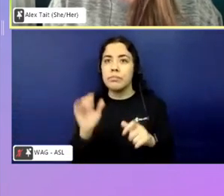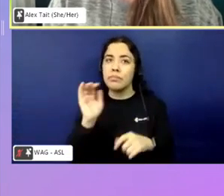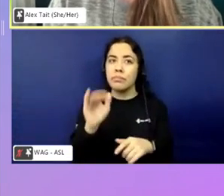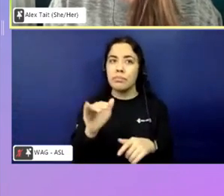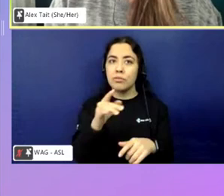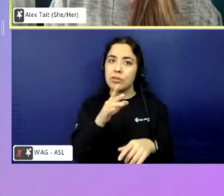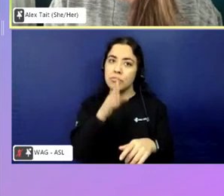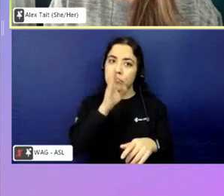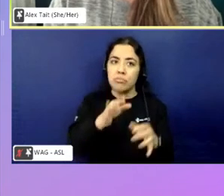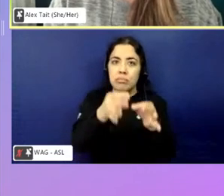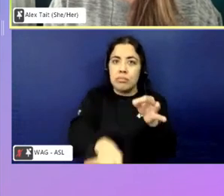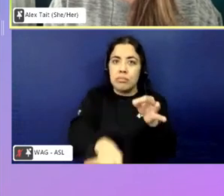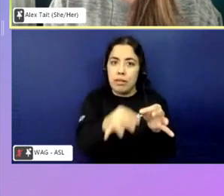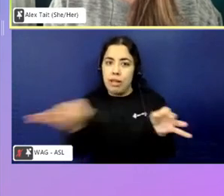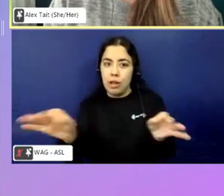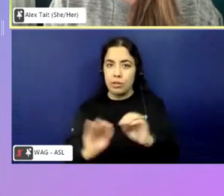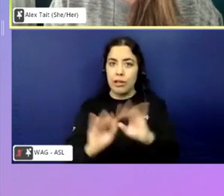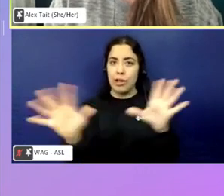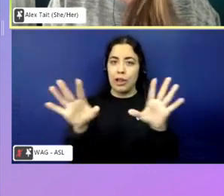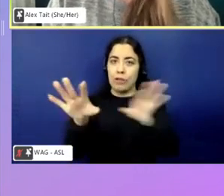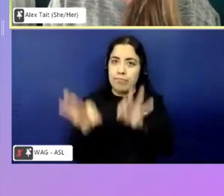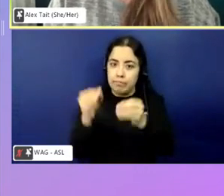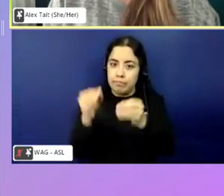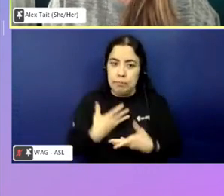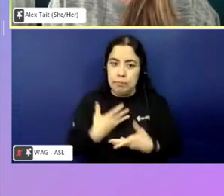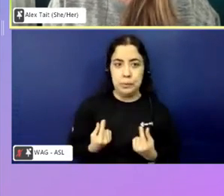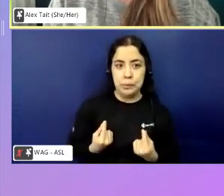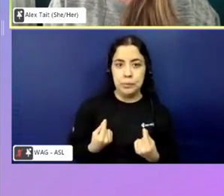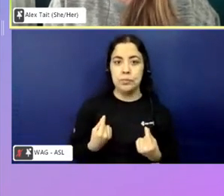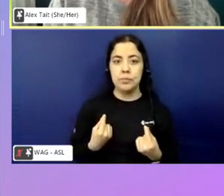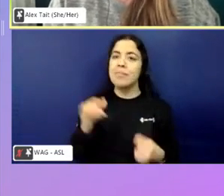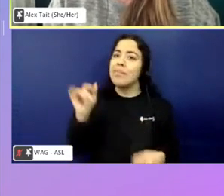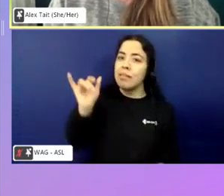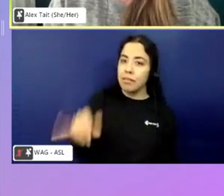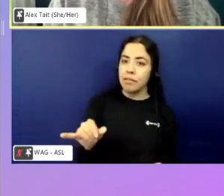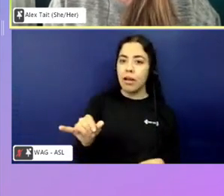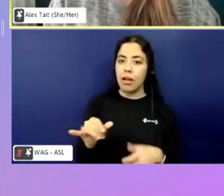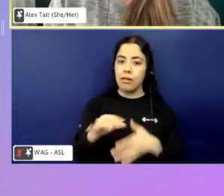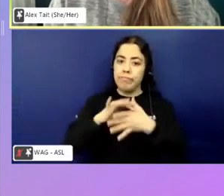smoother qnec language problems were a big theme.